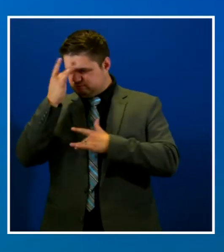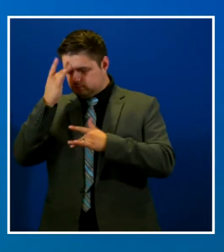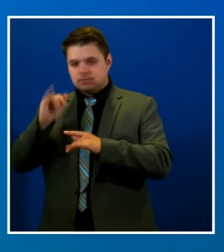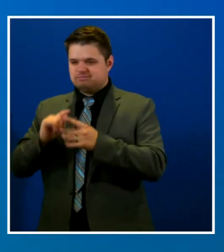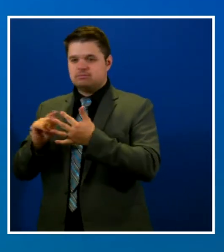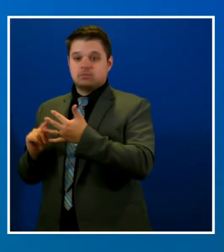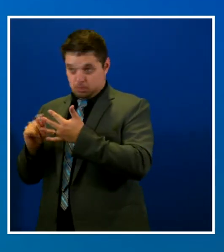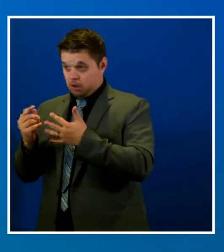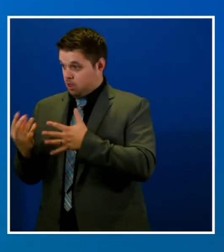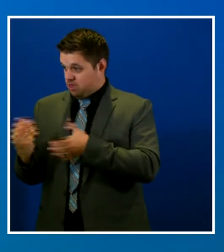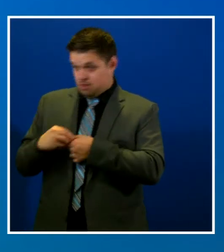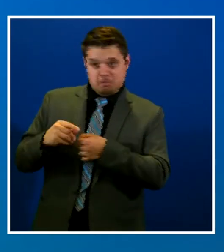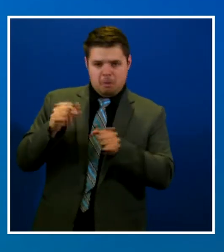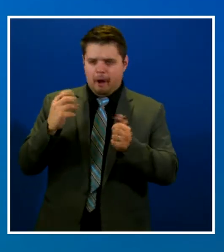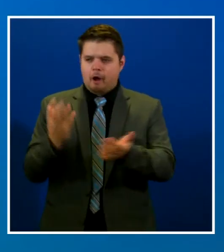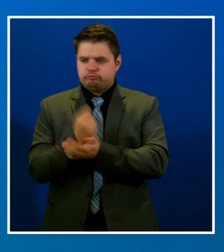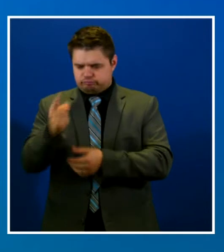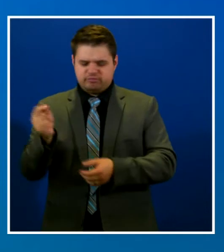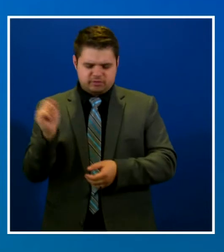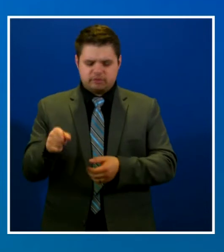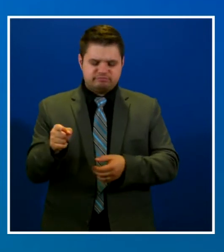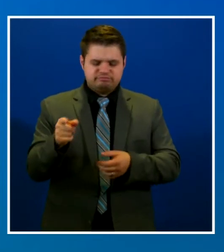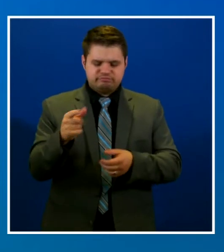heart disease will be eligible for the vaccine.